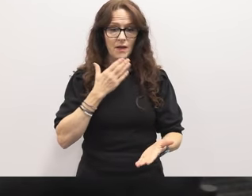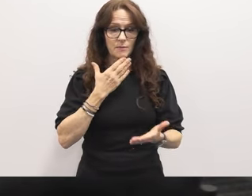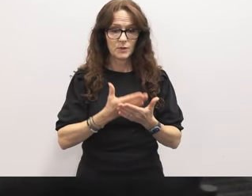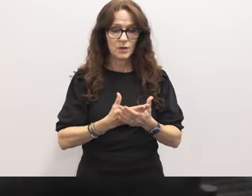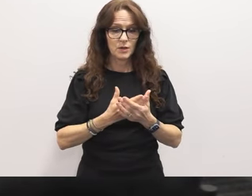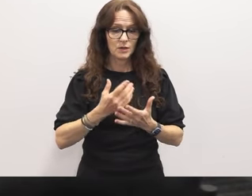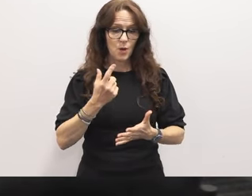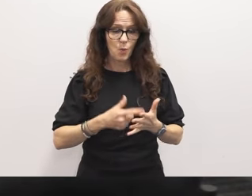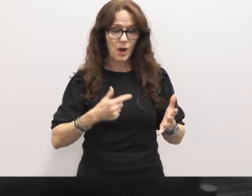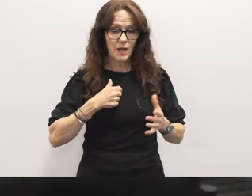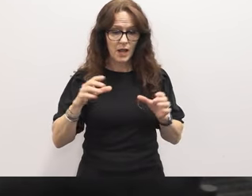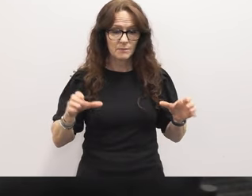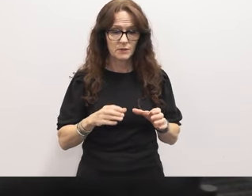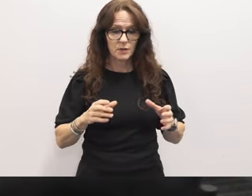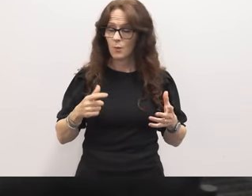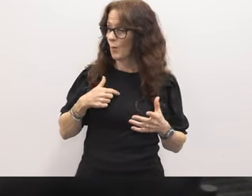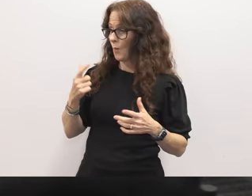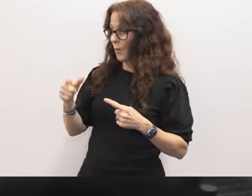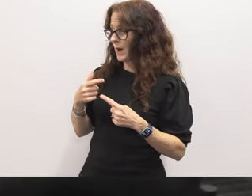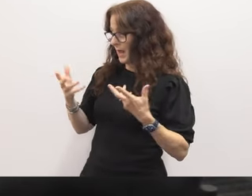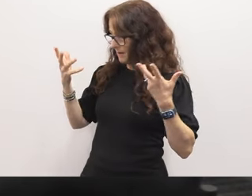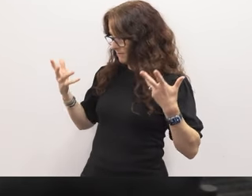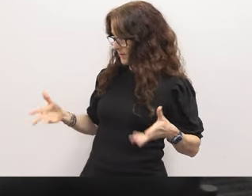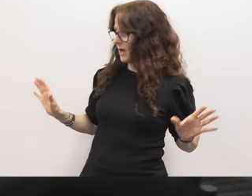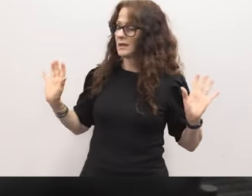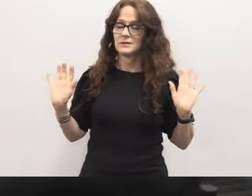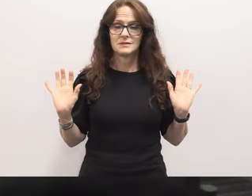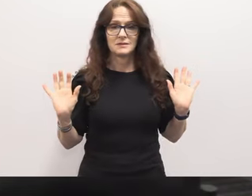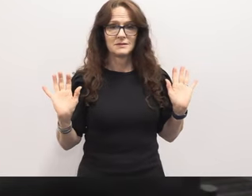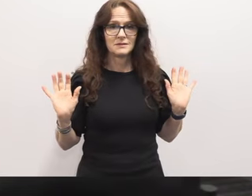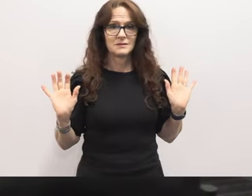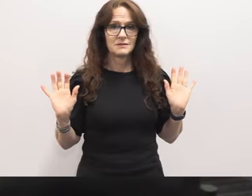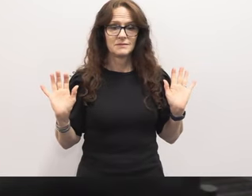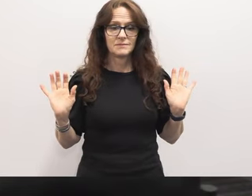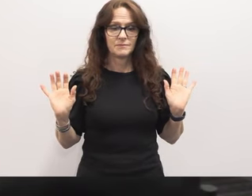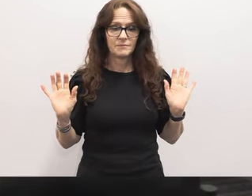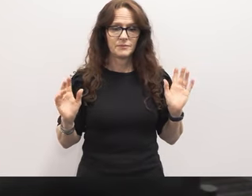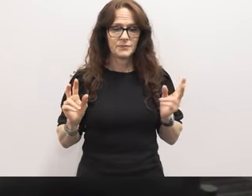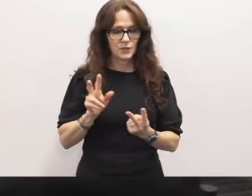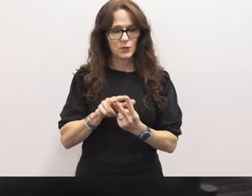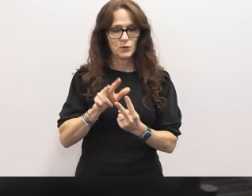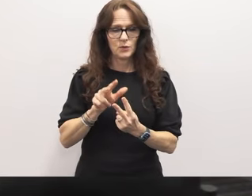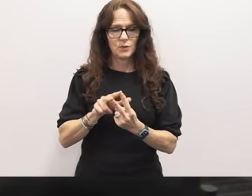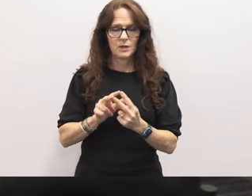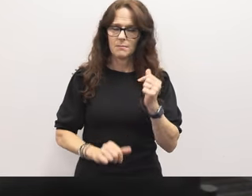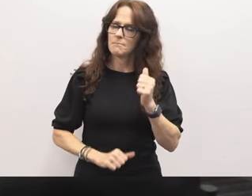I believe that I'm good at what I do. When I'm done these, these are probably the two things that I will be most proud of,